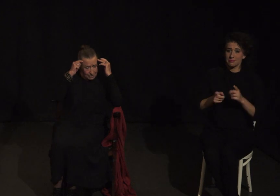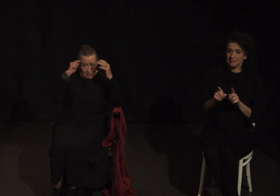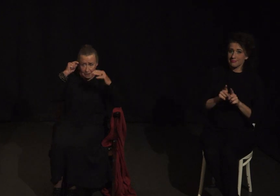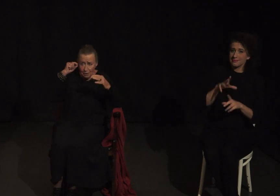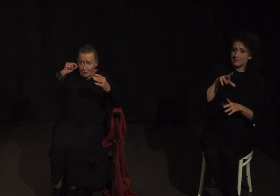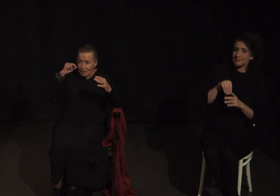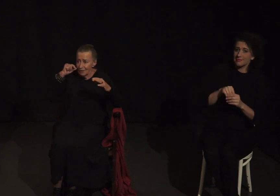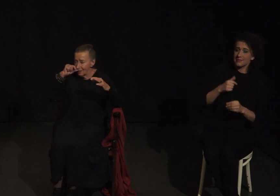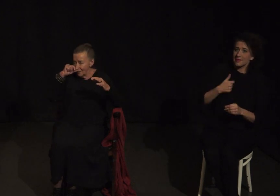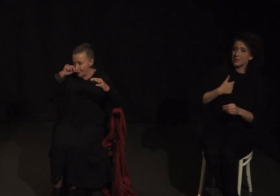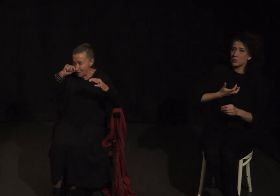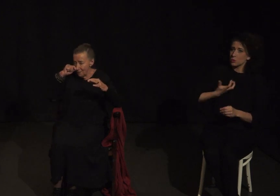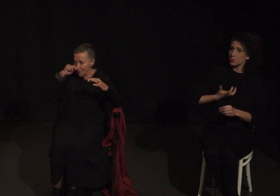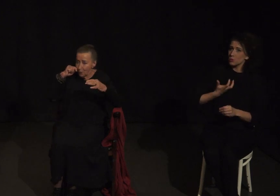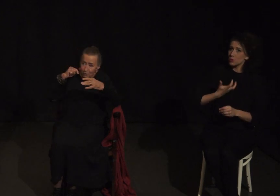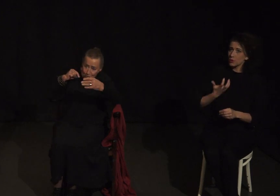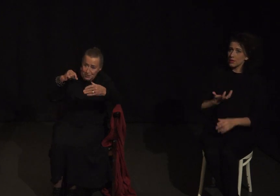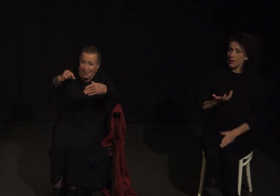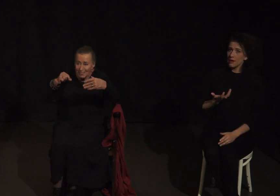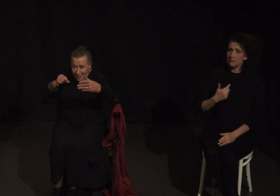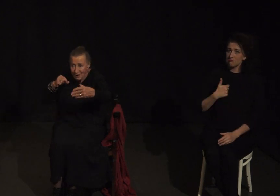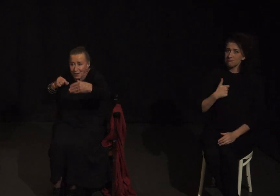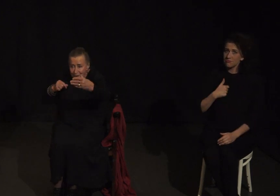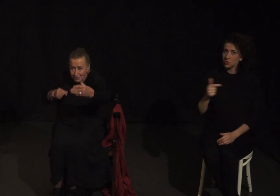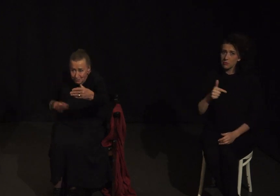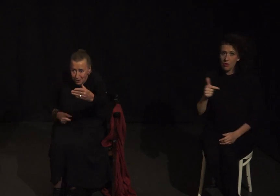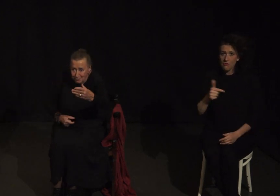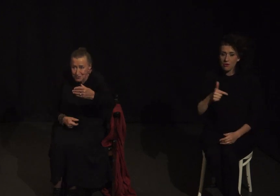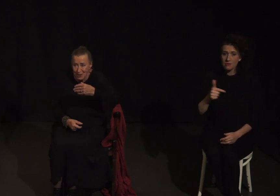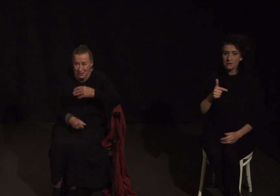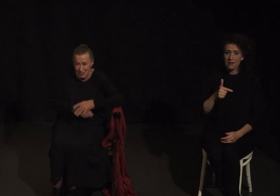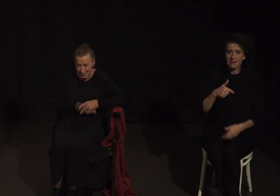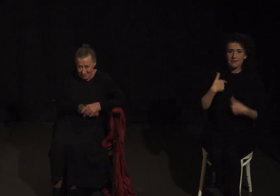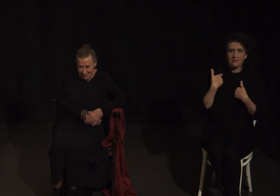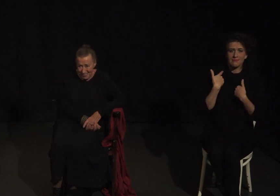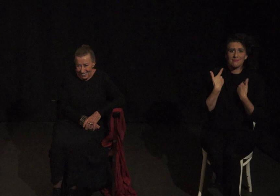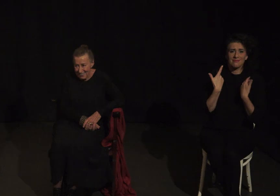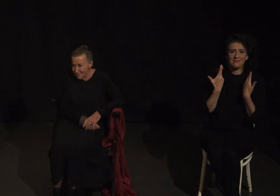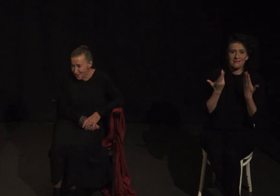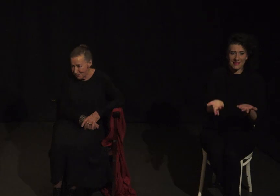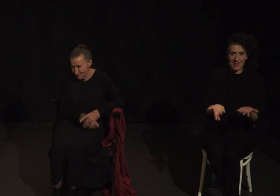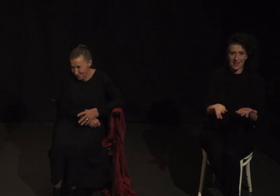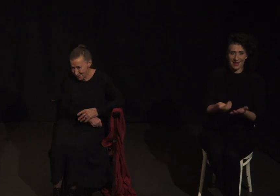I am somehow committed to sharing this thinking.